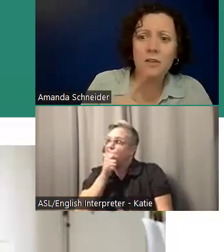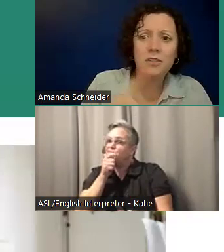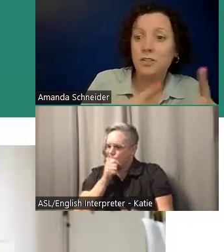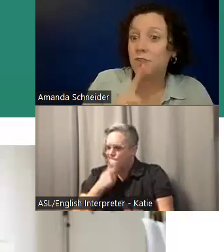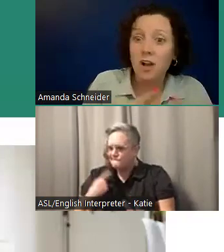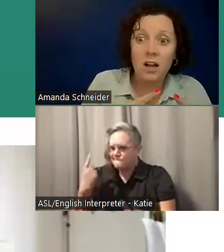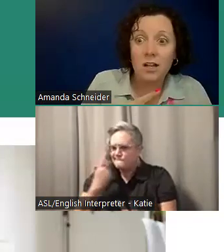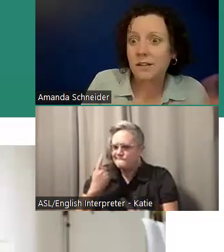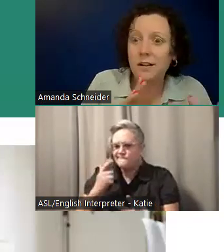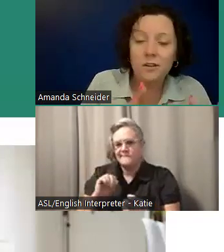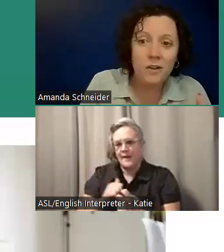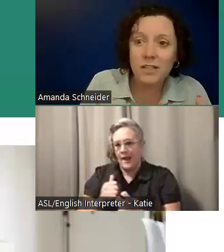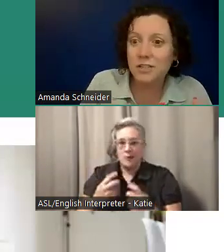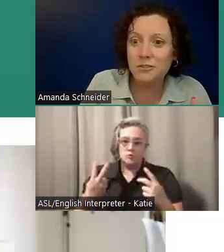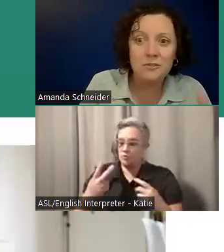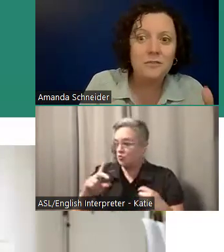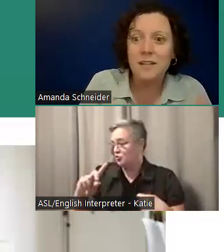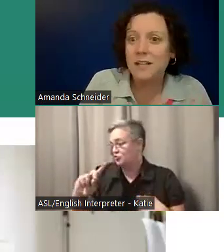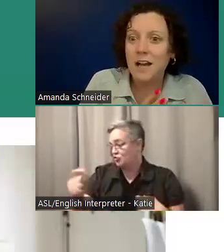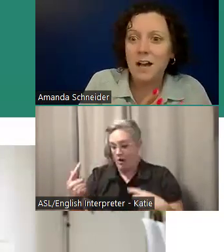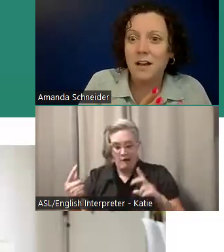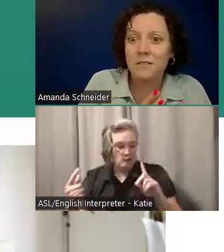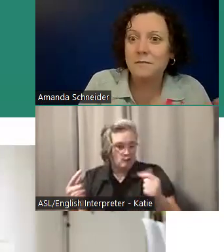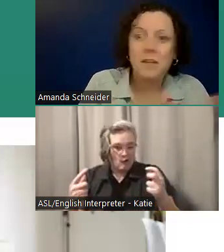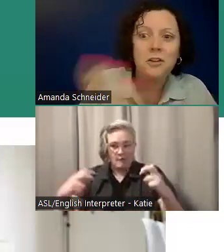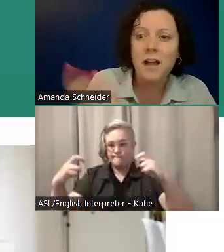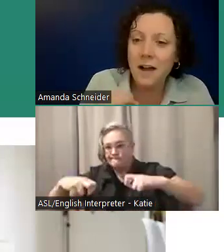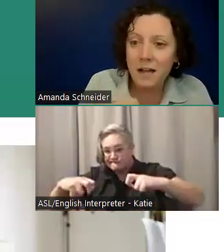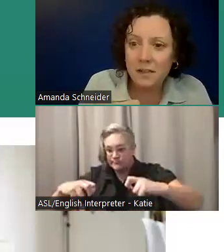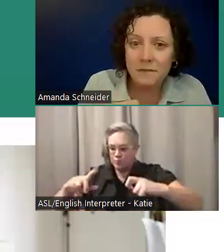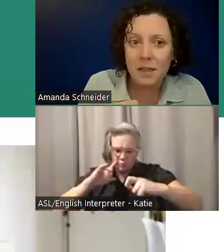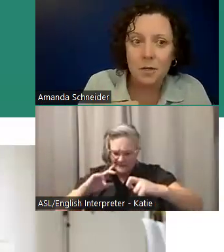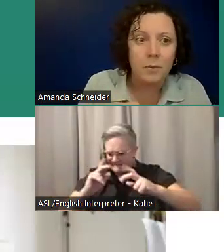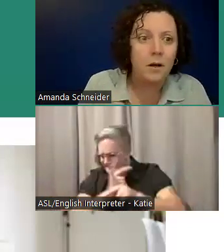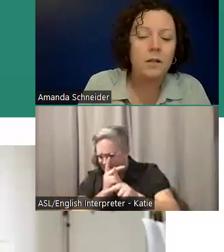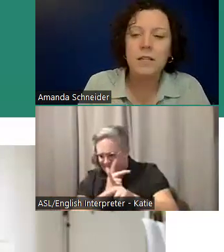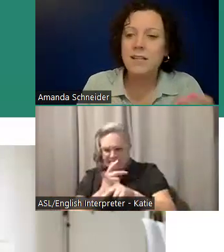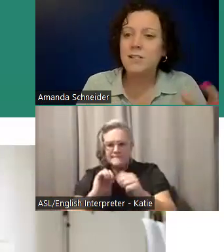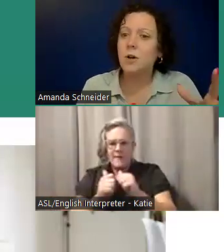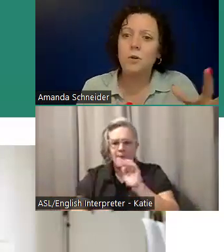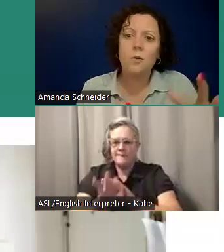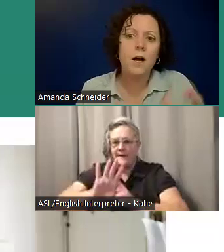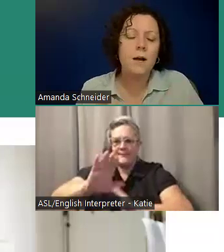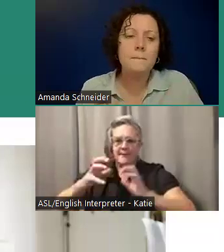how the two dogs are going to, uh, figure out how to find their ball. So…